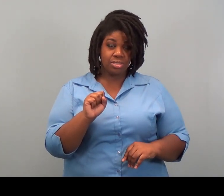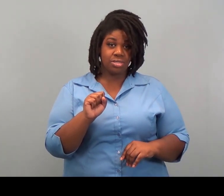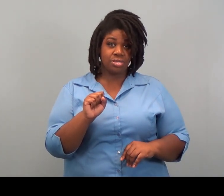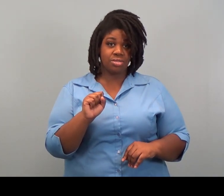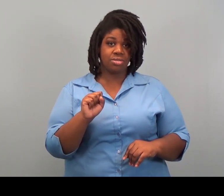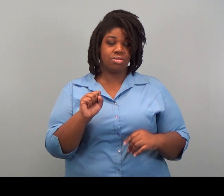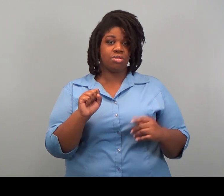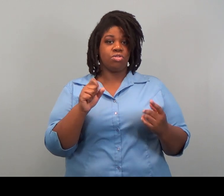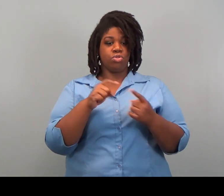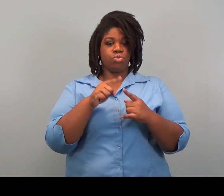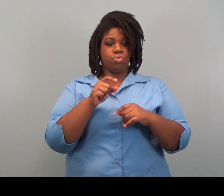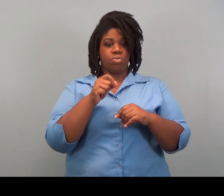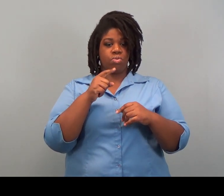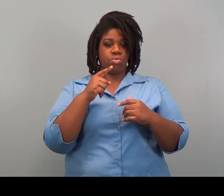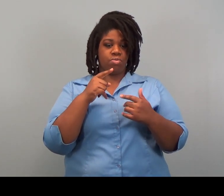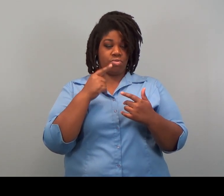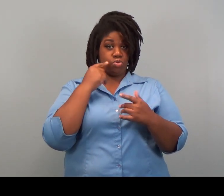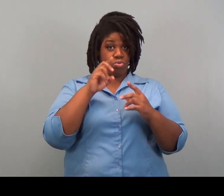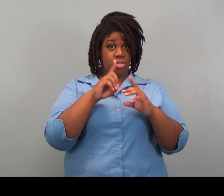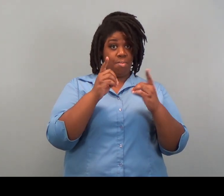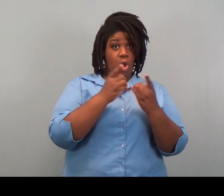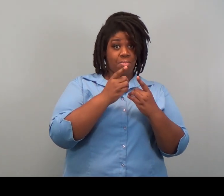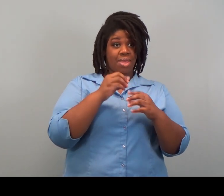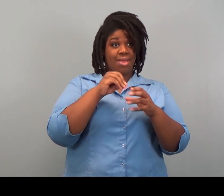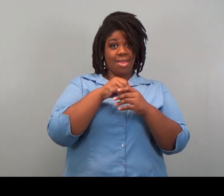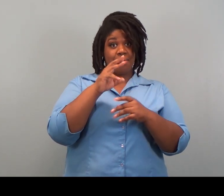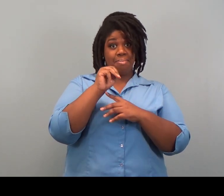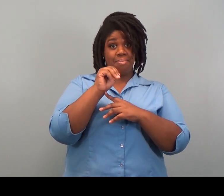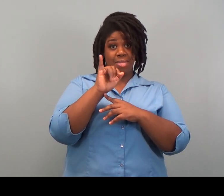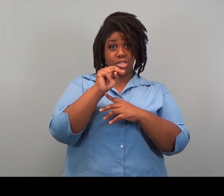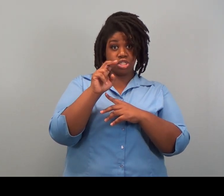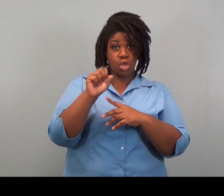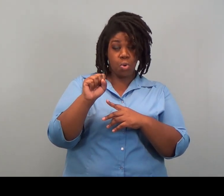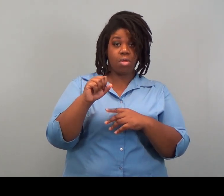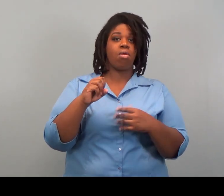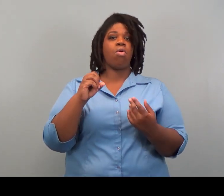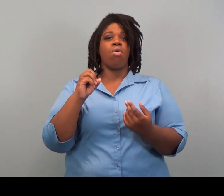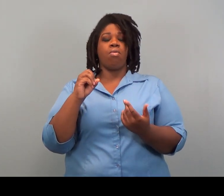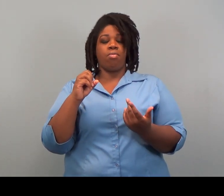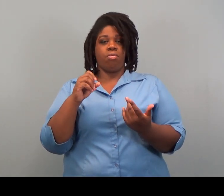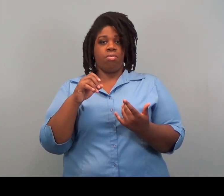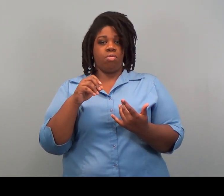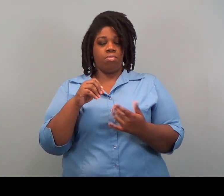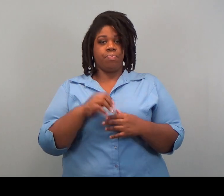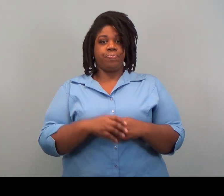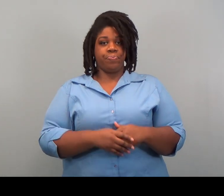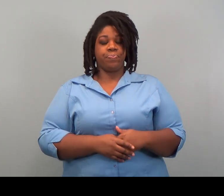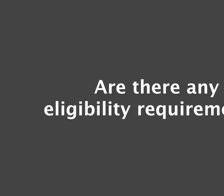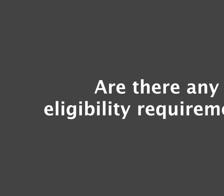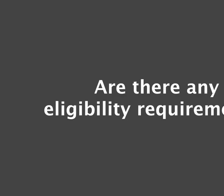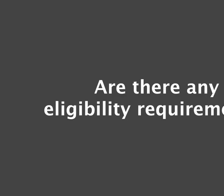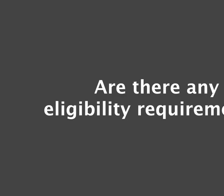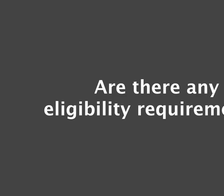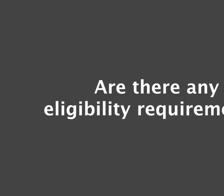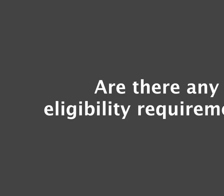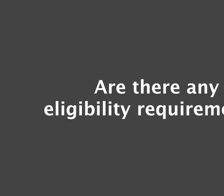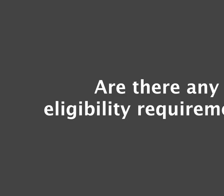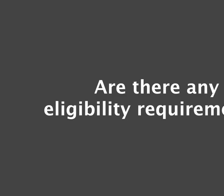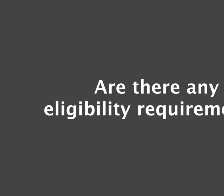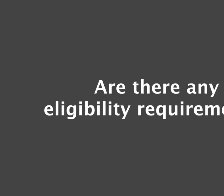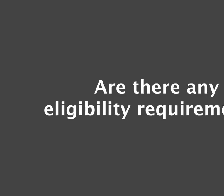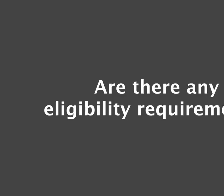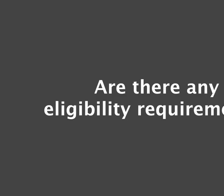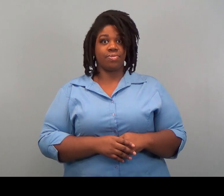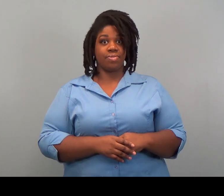or Minnesota or Wisconsin Departments of Revenue.